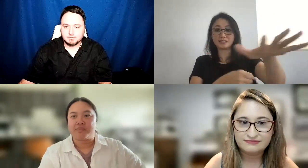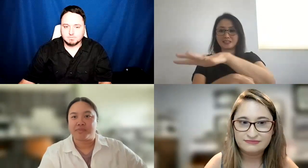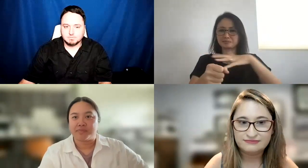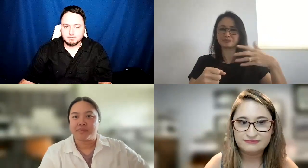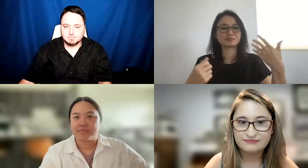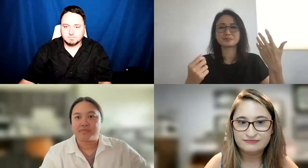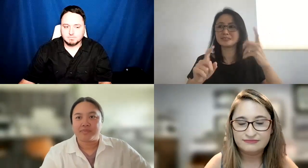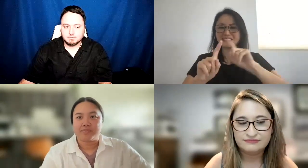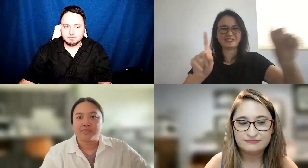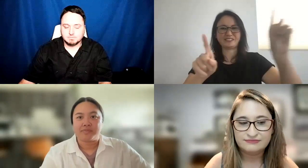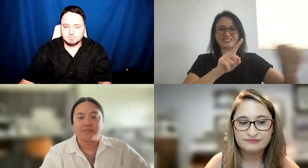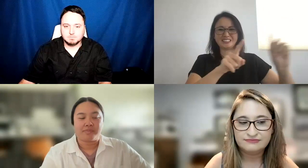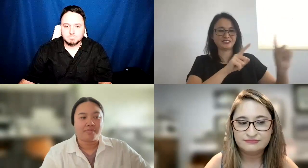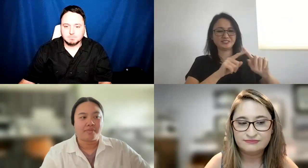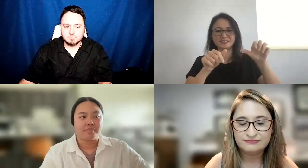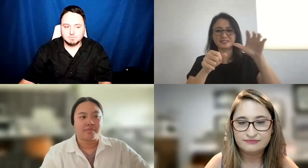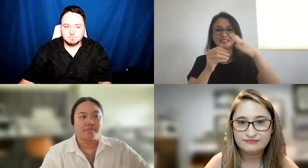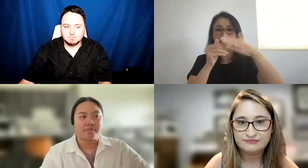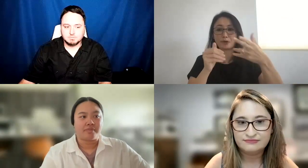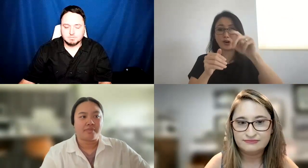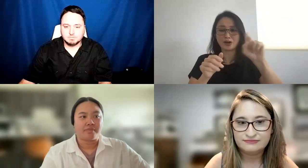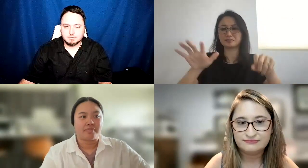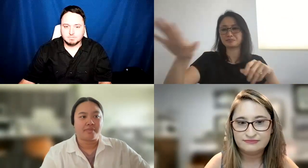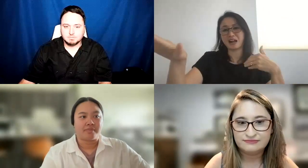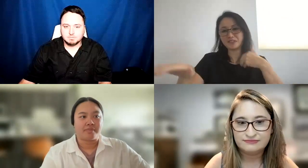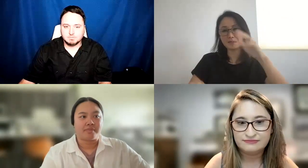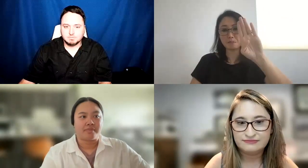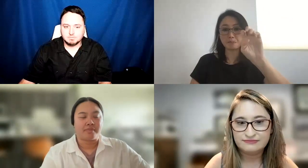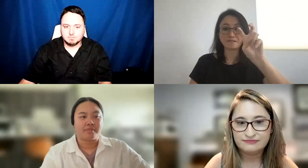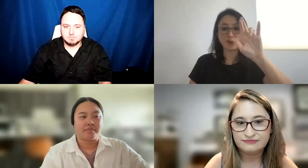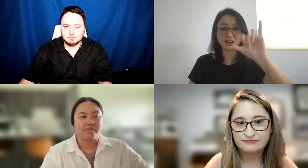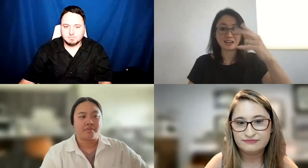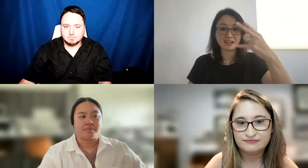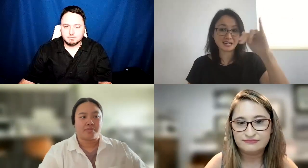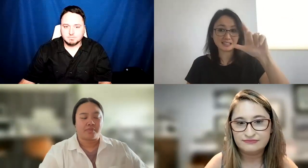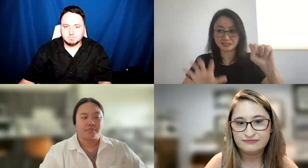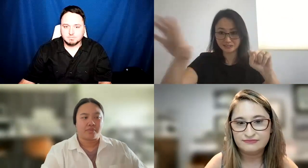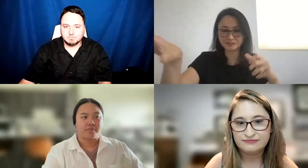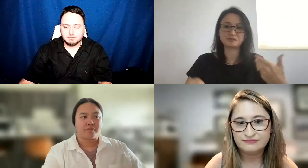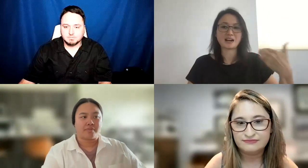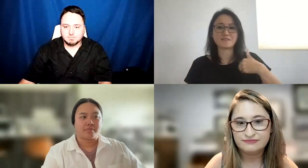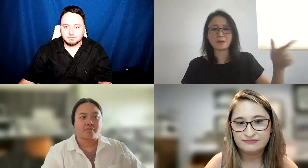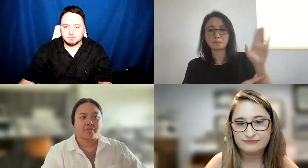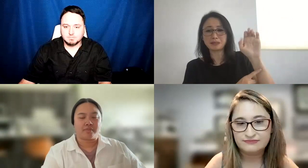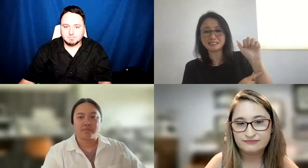And in LA there are a lot of different neighborhoods. For example, there's Beverly Hills,